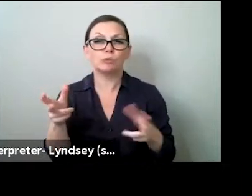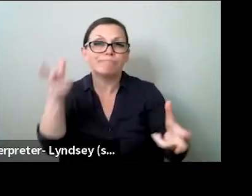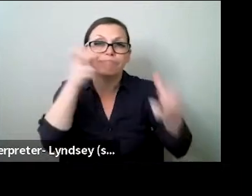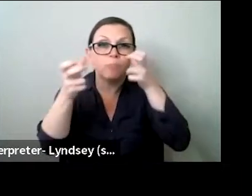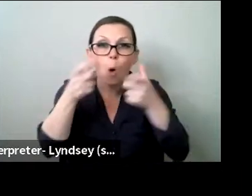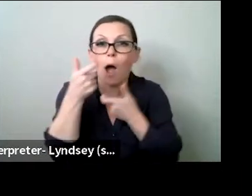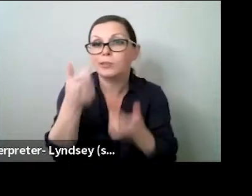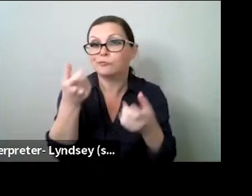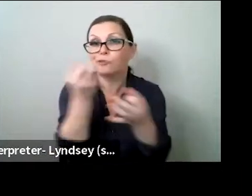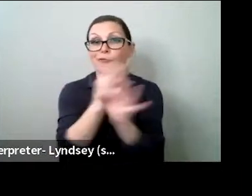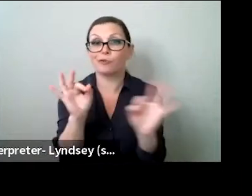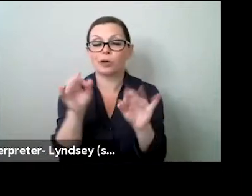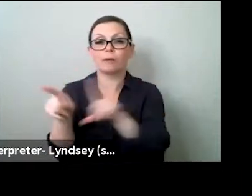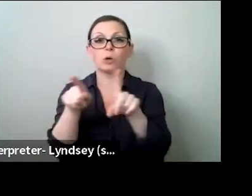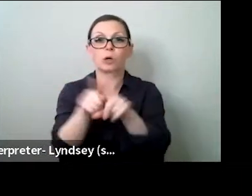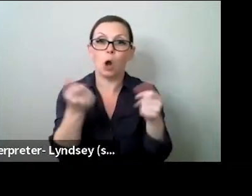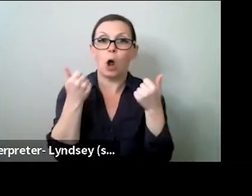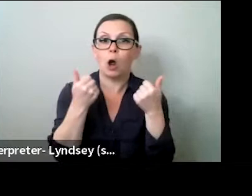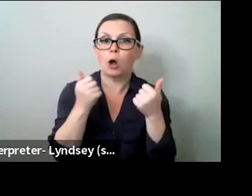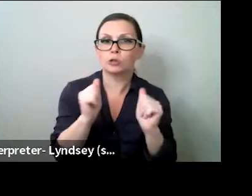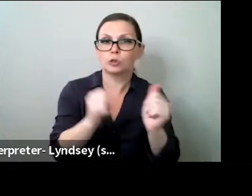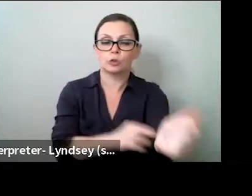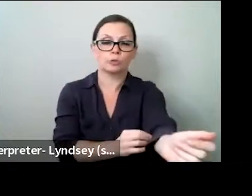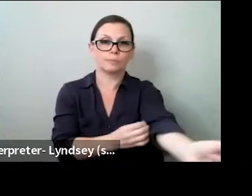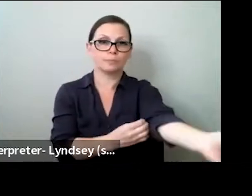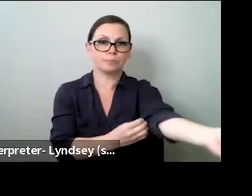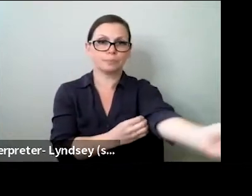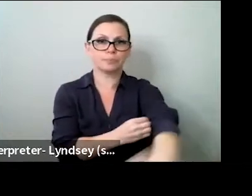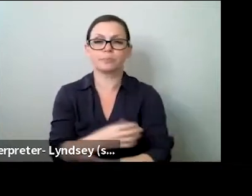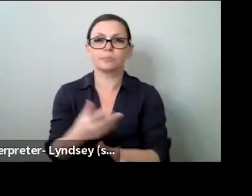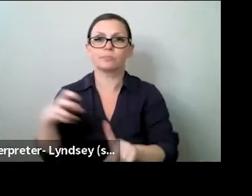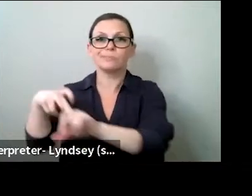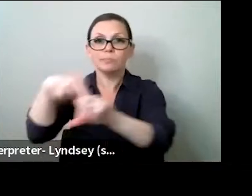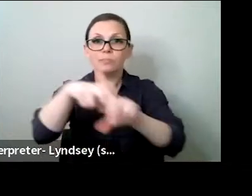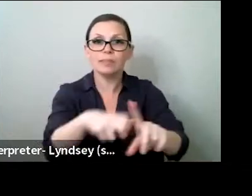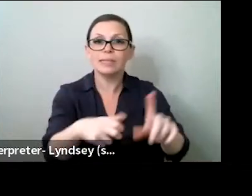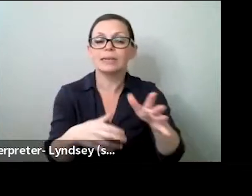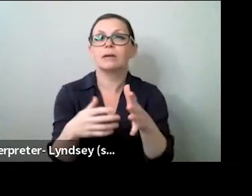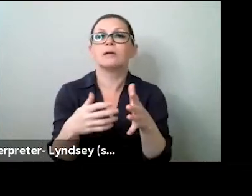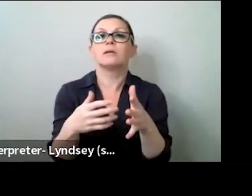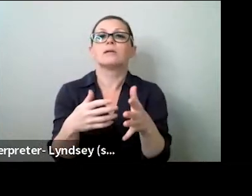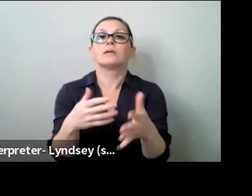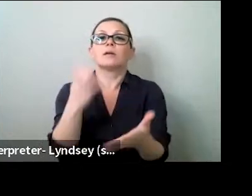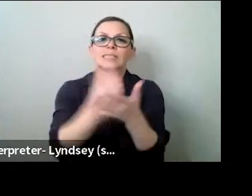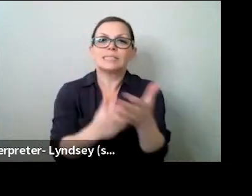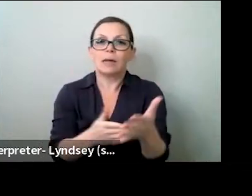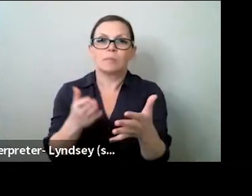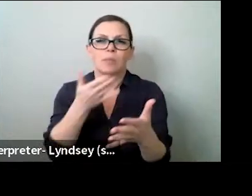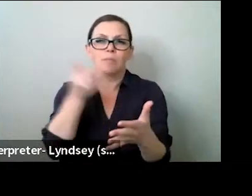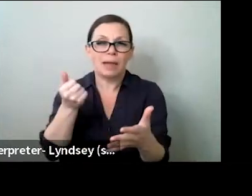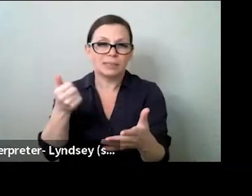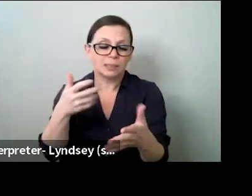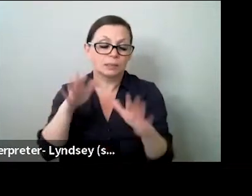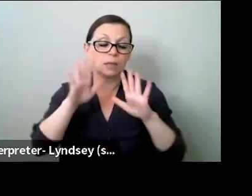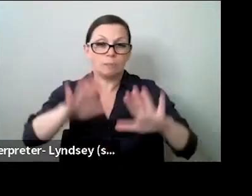We've also tried to crystallize some of the best possible information to small group sessions,